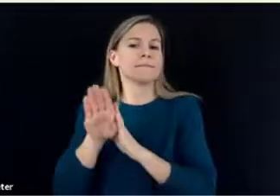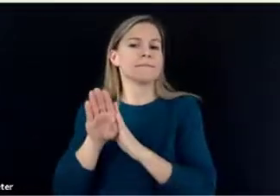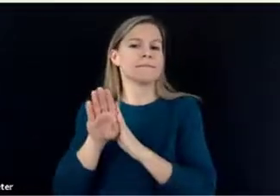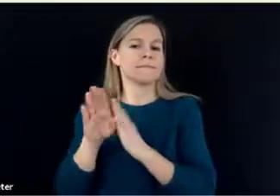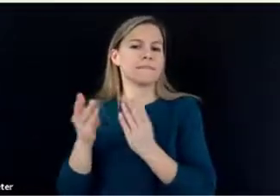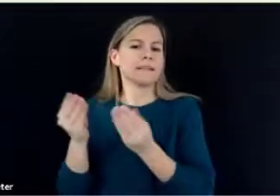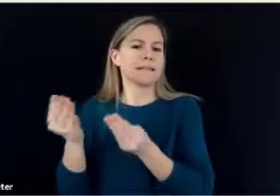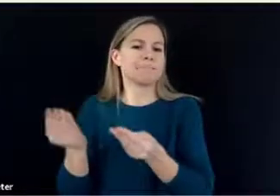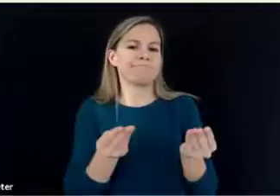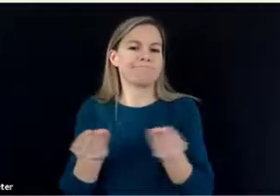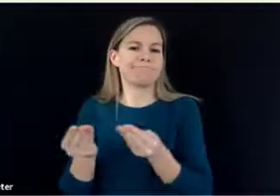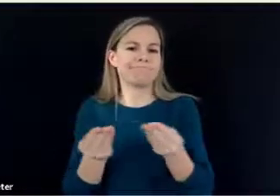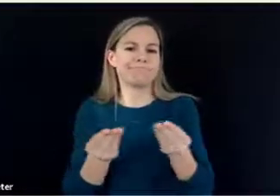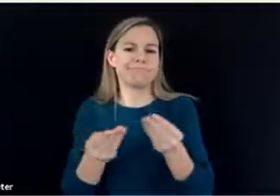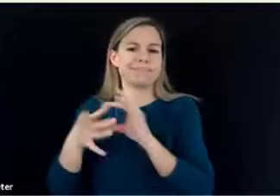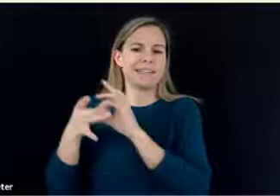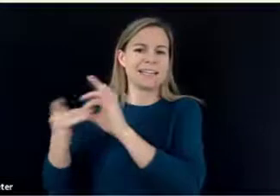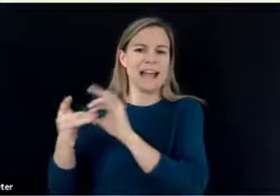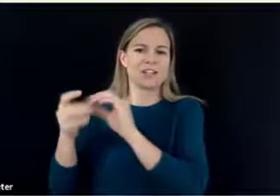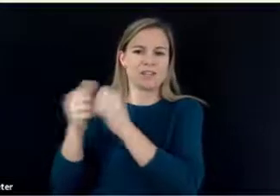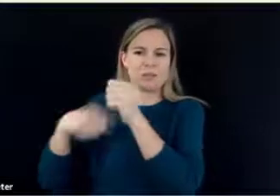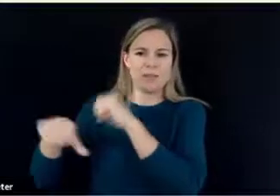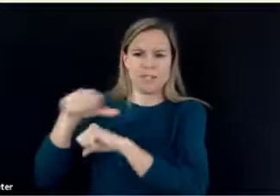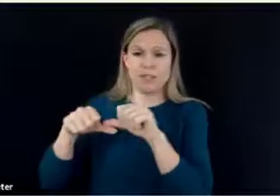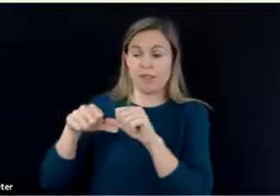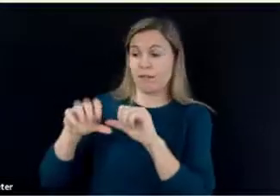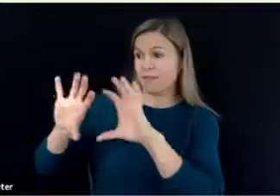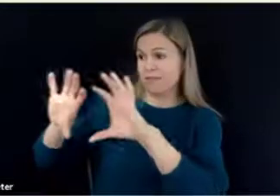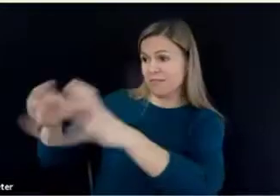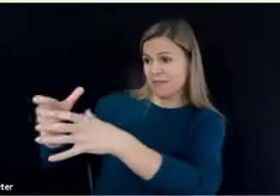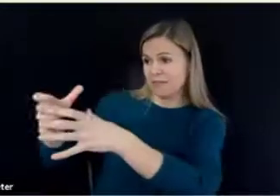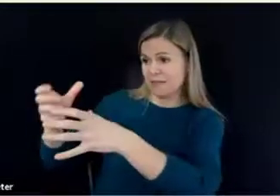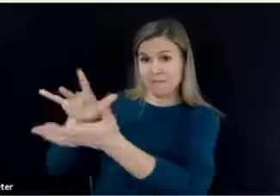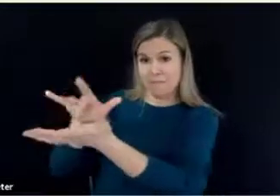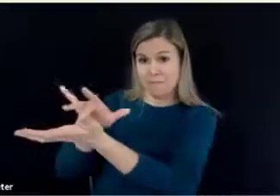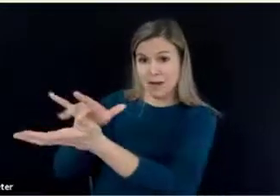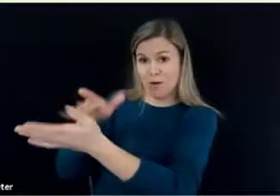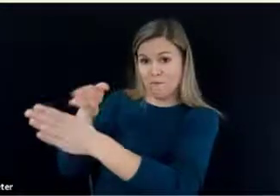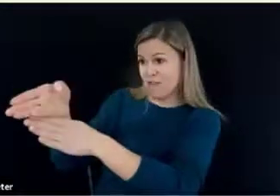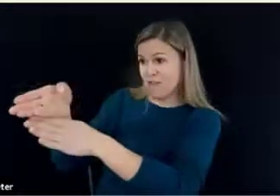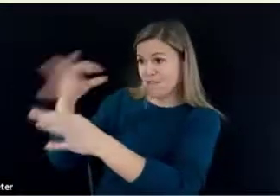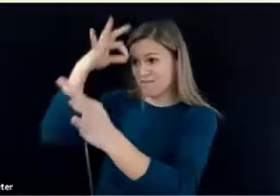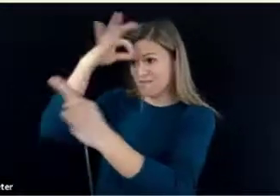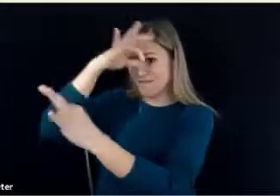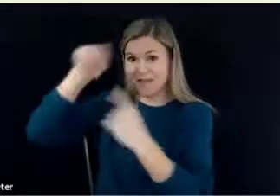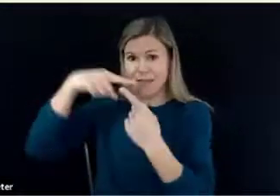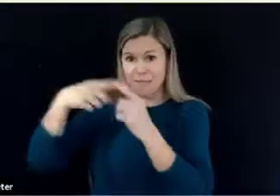that may have never heard of this disease being partnered with somebody from our scientific advisory board.